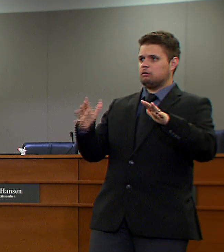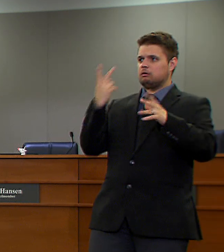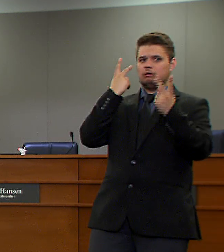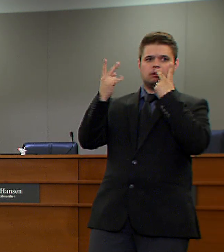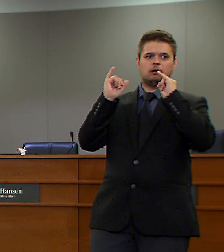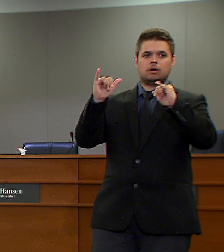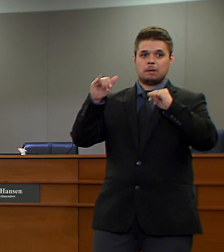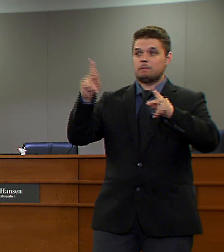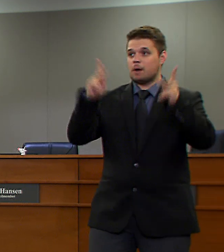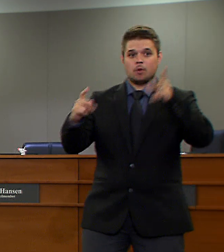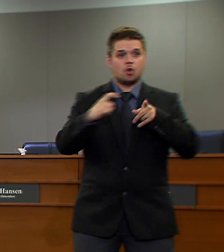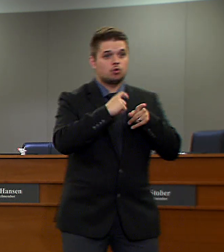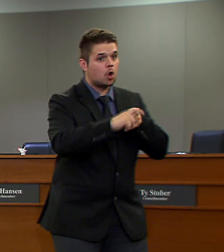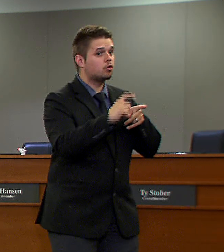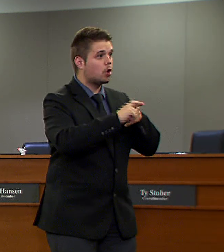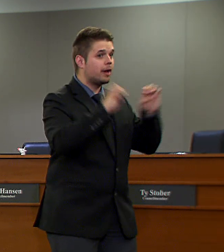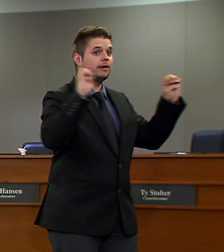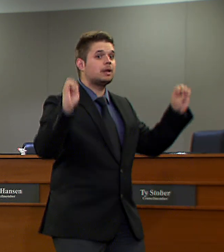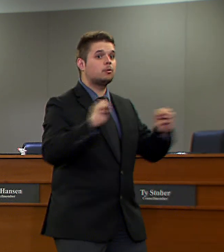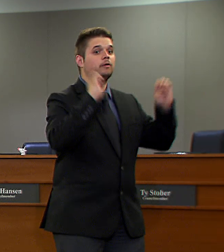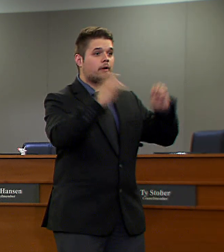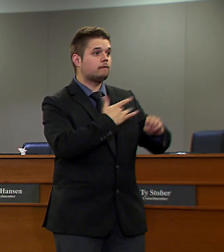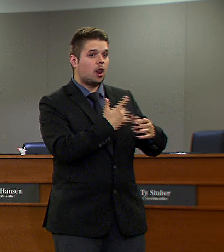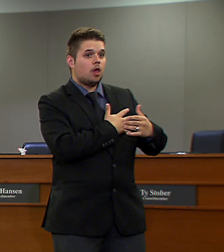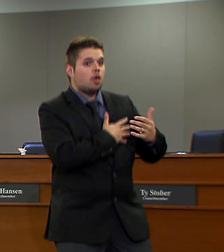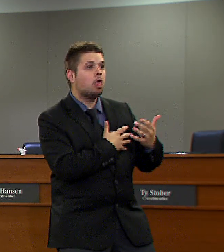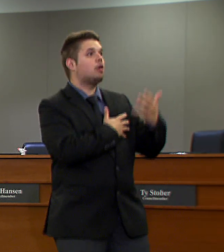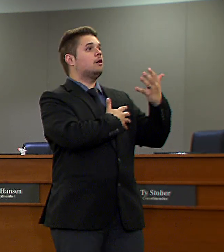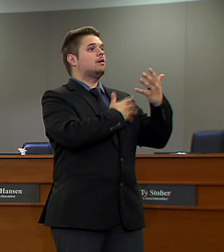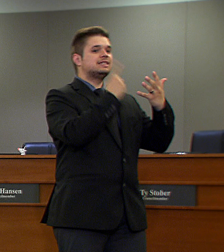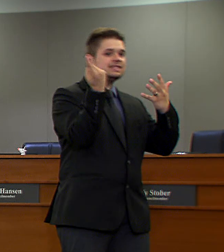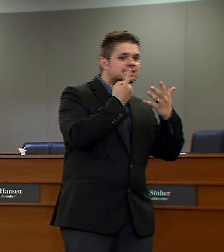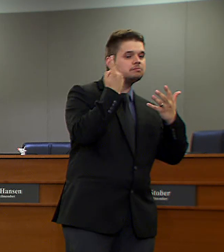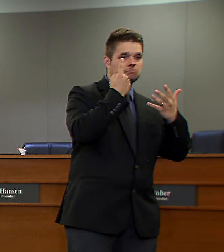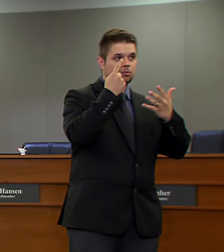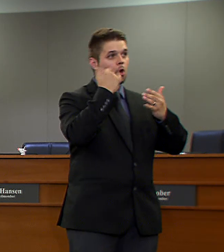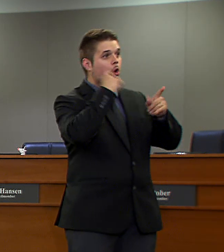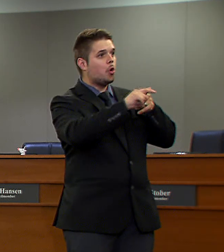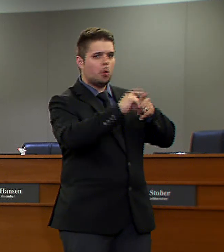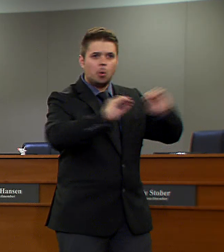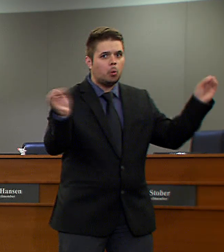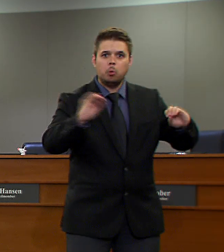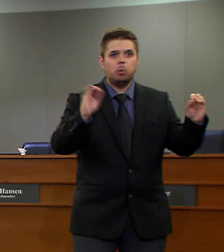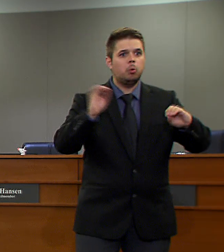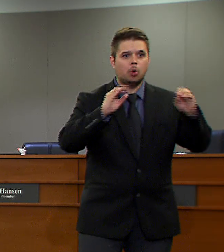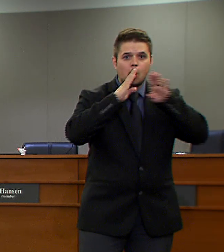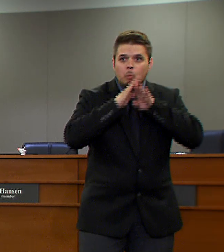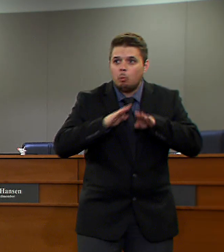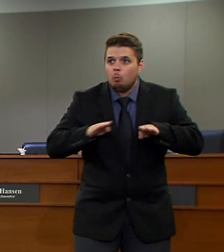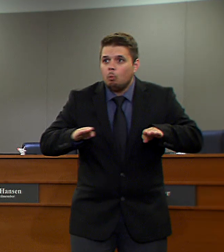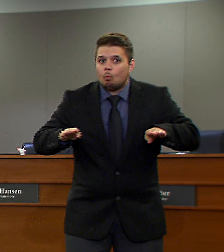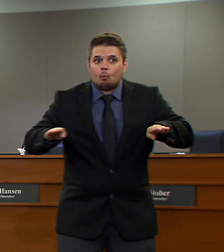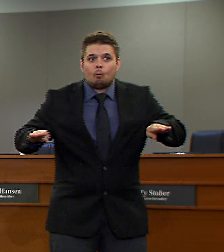So, our Vancouver Fire Department would like to remind you to please call 911 if you